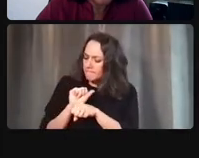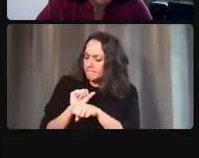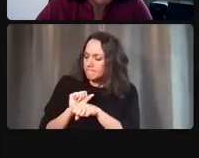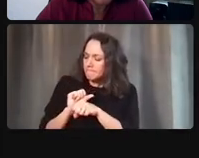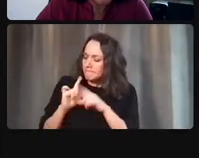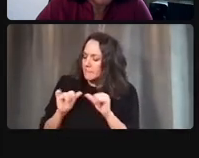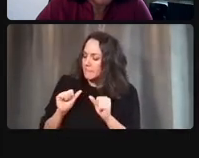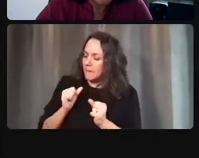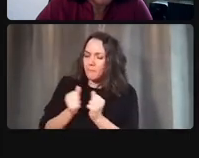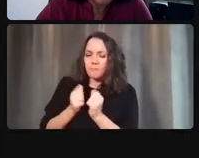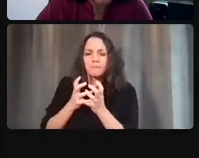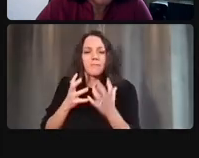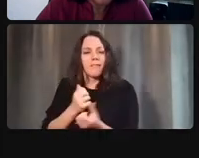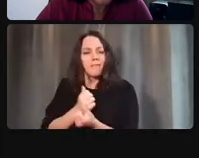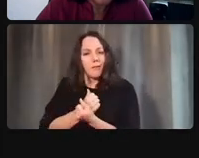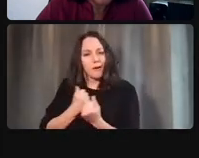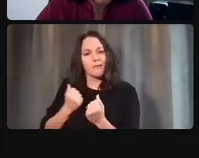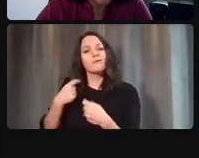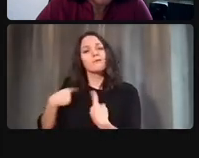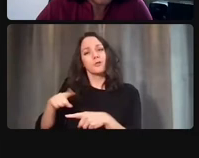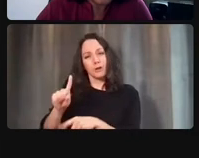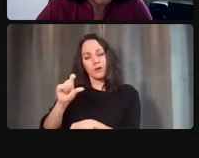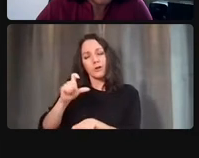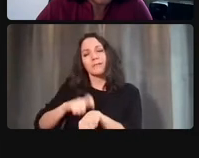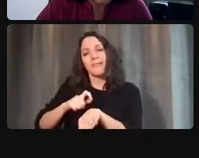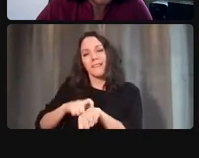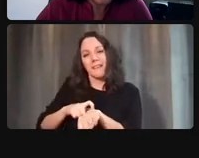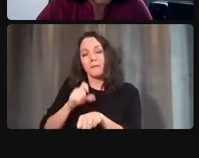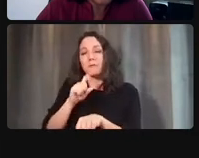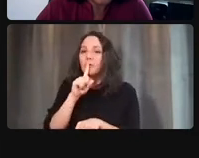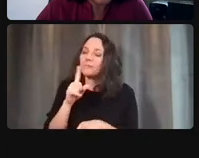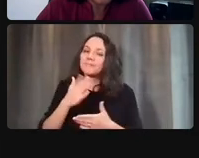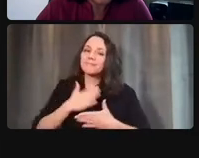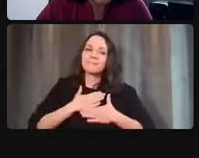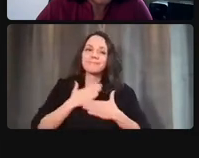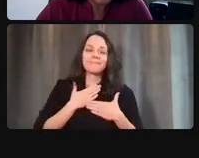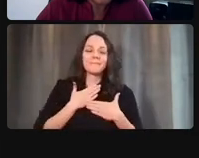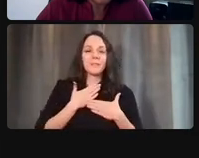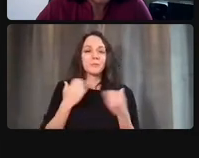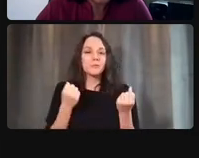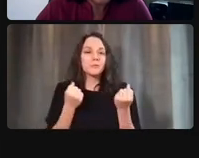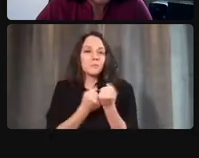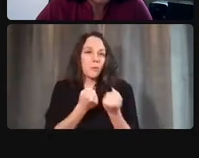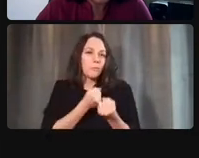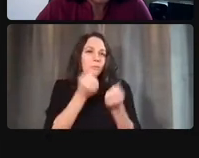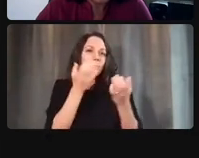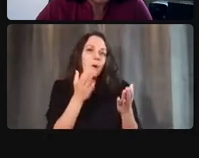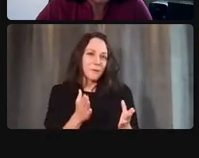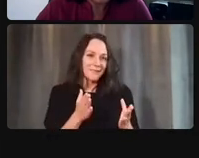So we're glad to support artists in that way through this project. And from a social media perspective,